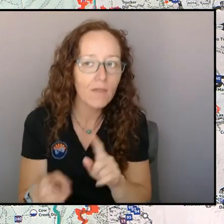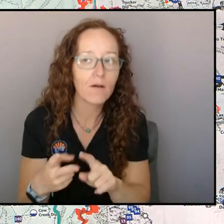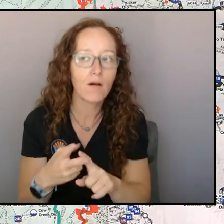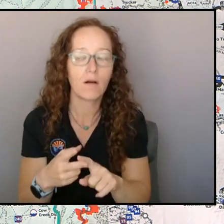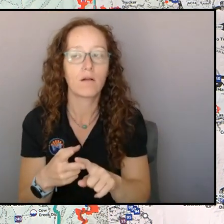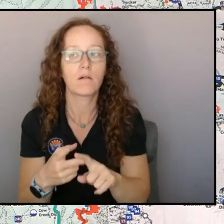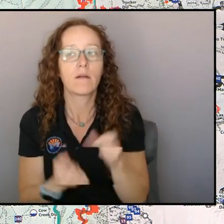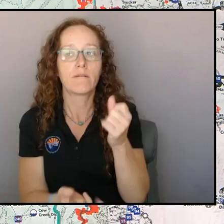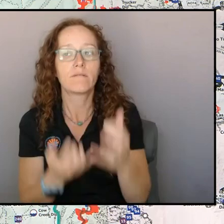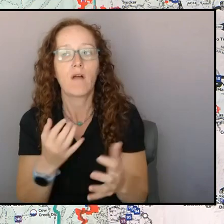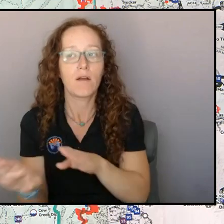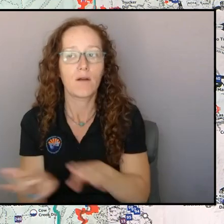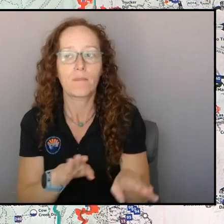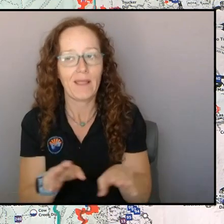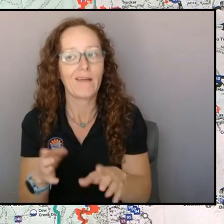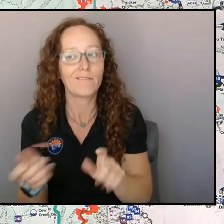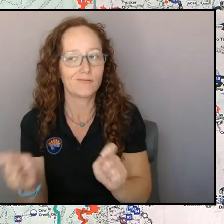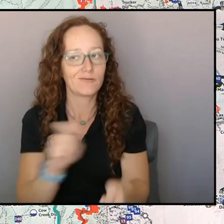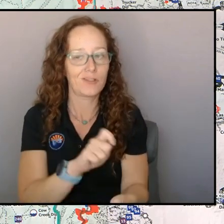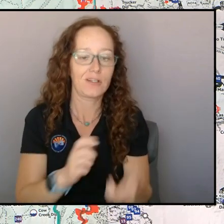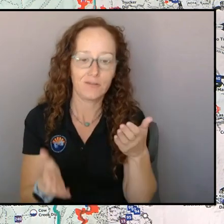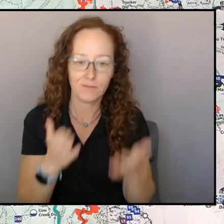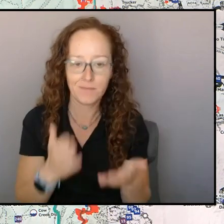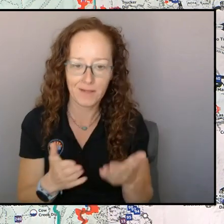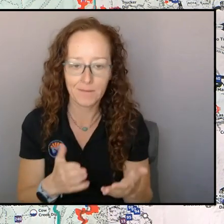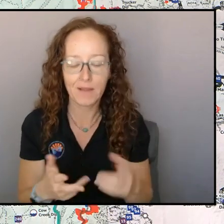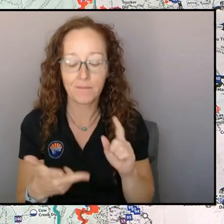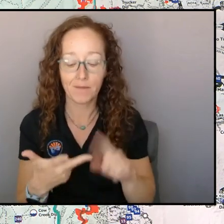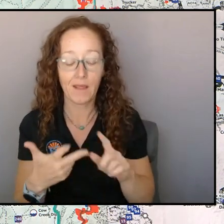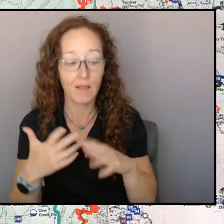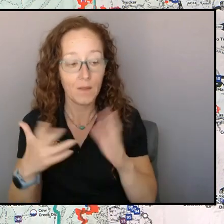instability. And then there's lift. So, we get lift from all